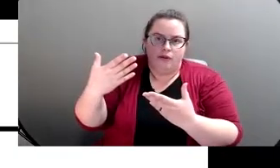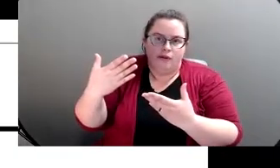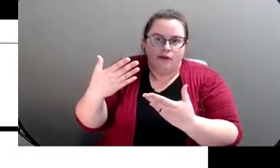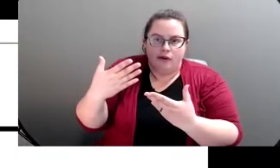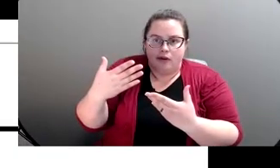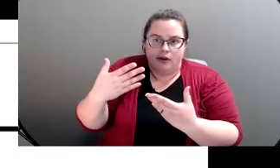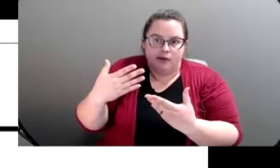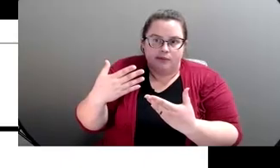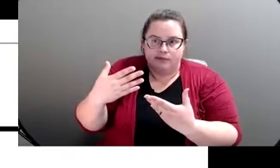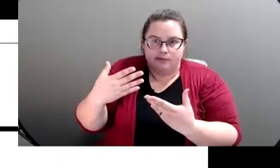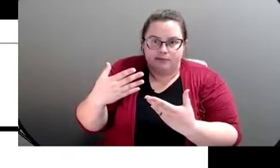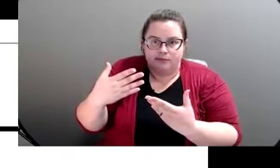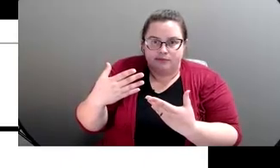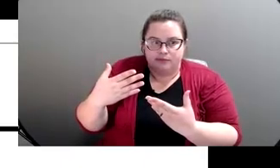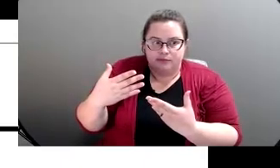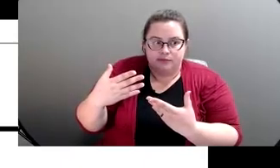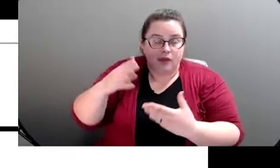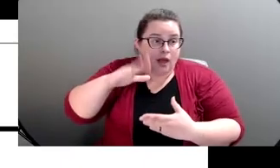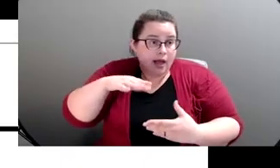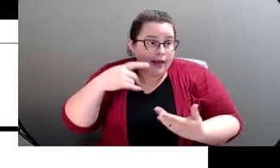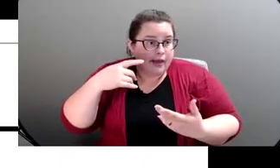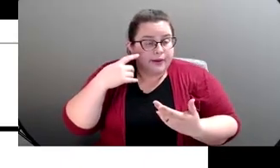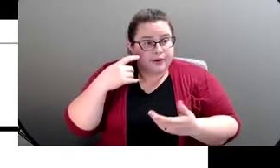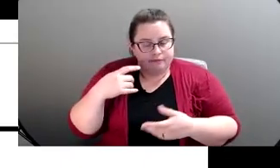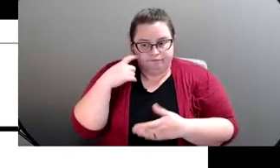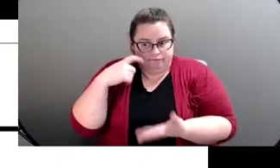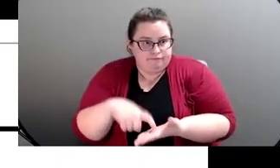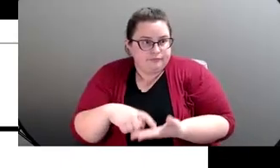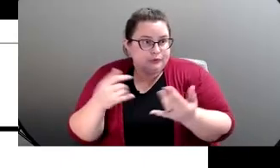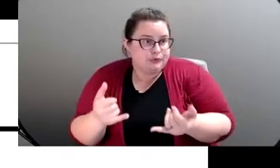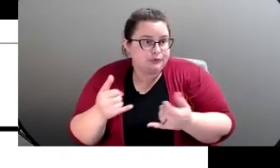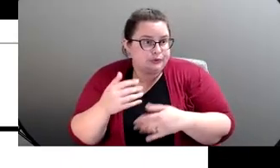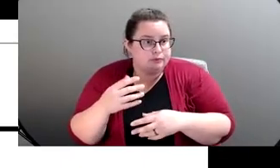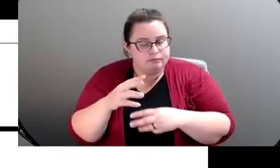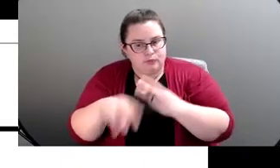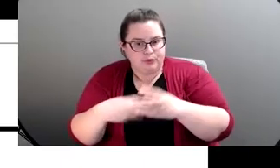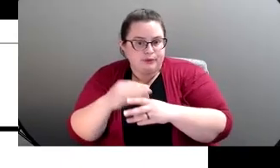In current news or on social media or anywhere, any news that is